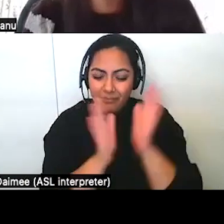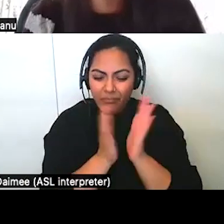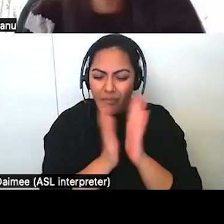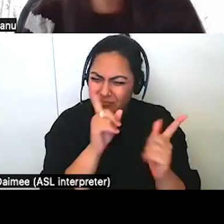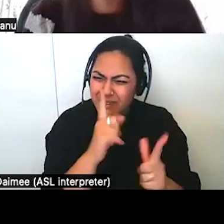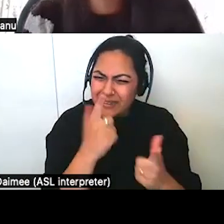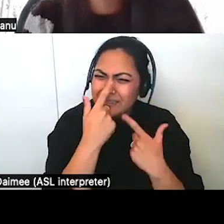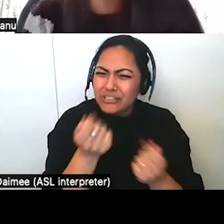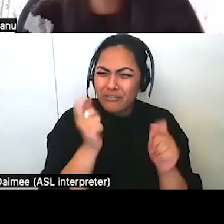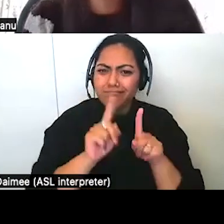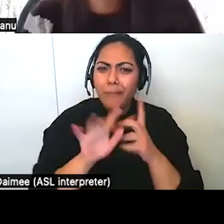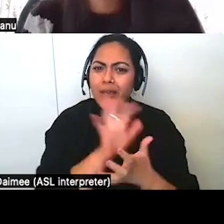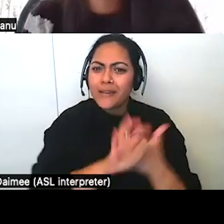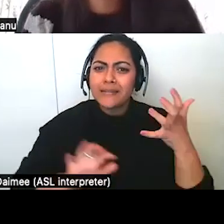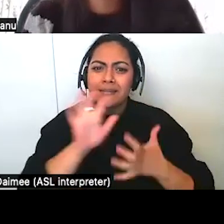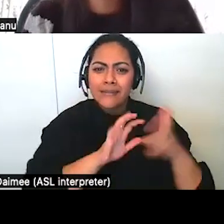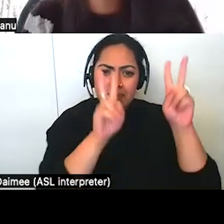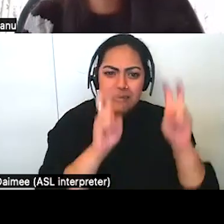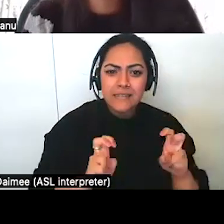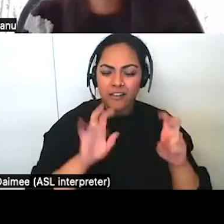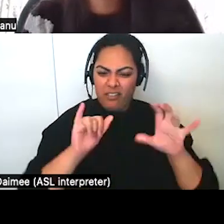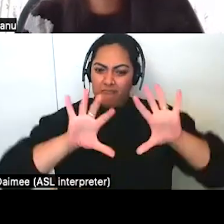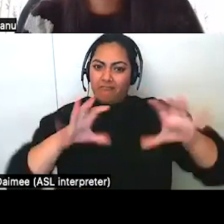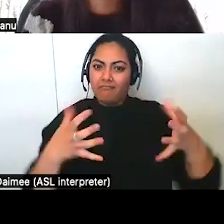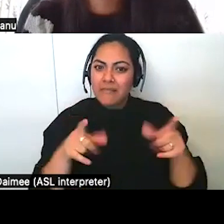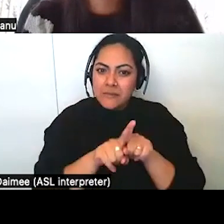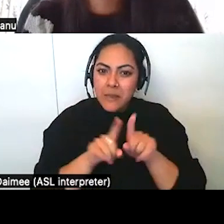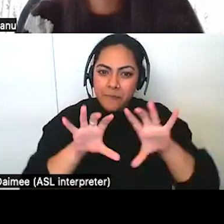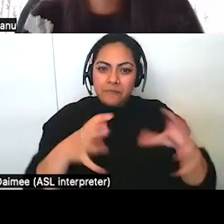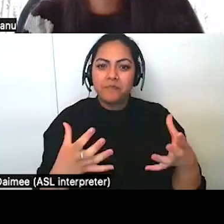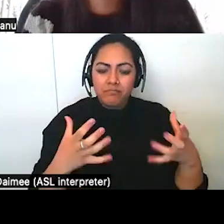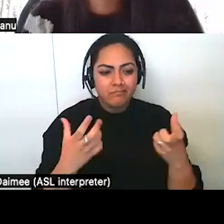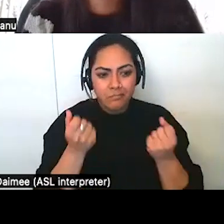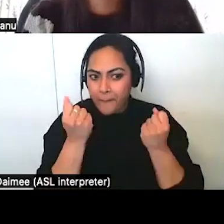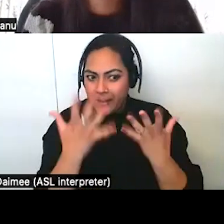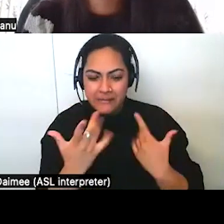mix of titles here in the dark fantasy category. Lots of interesting stuff happening and tons of